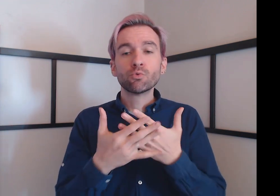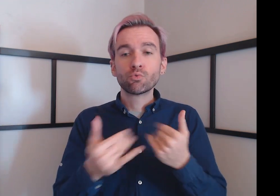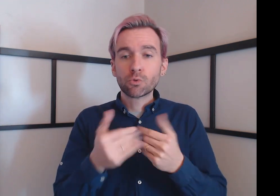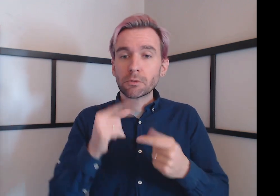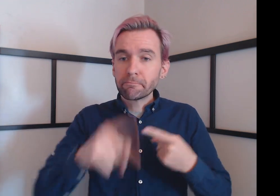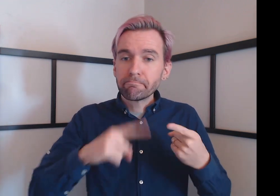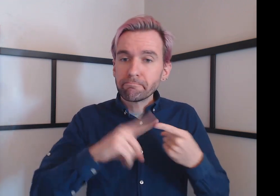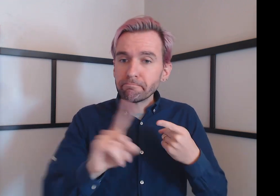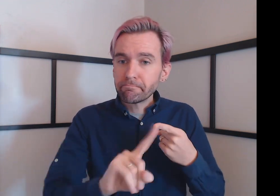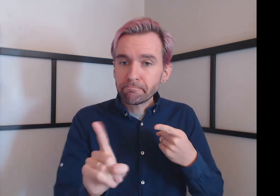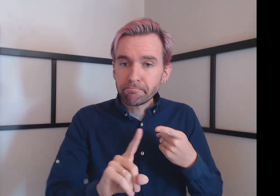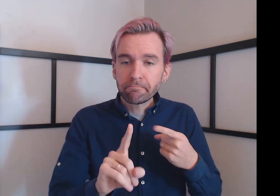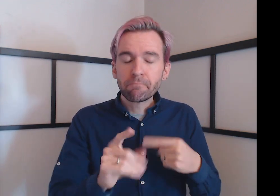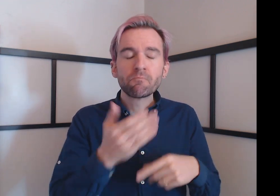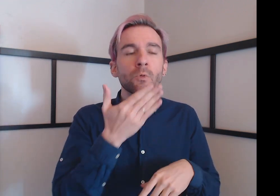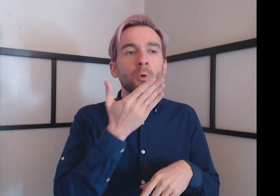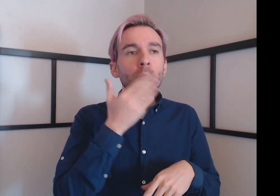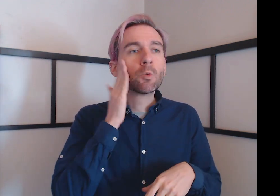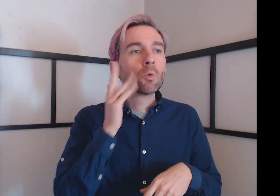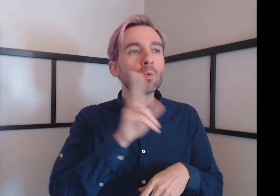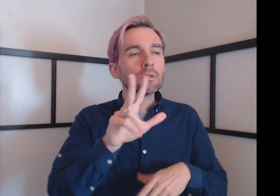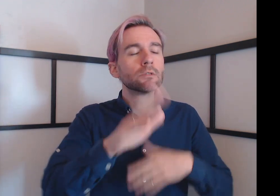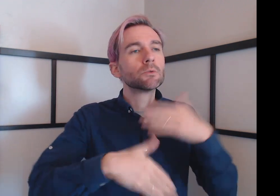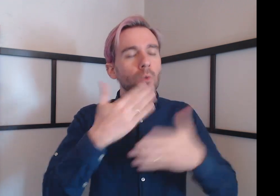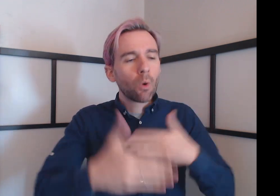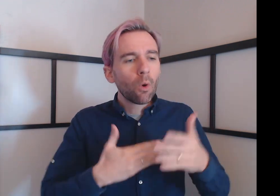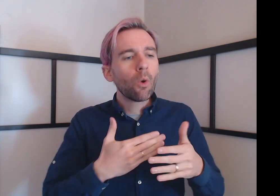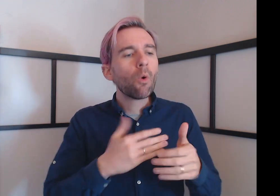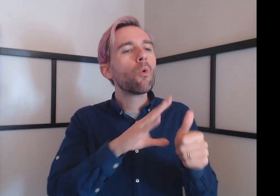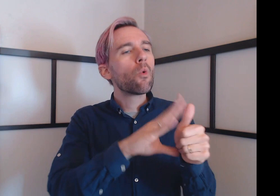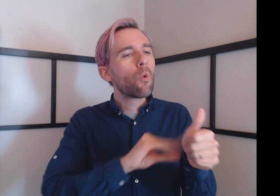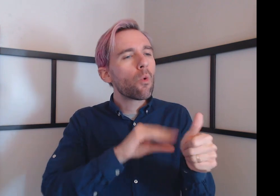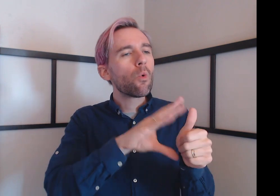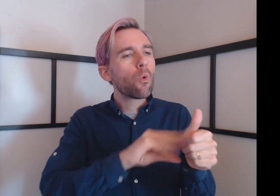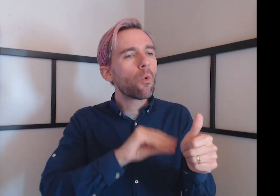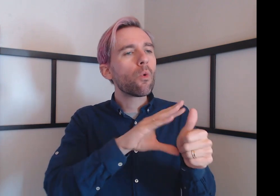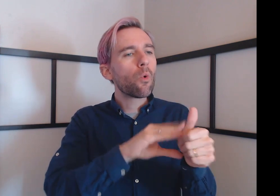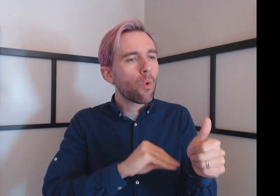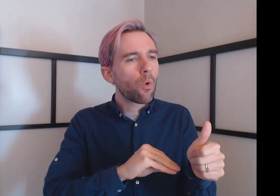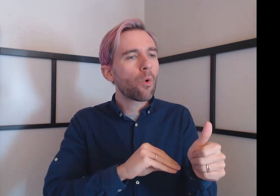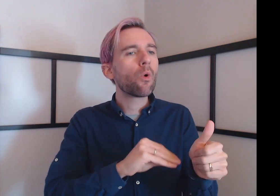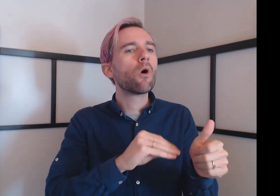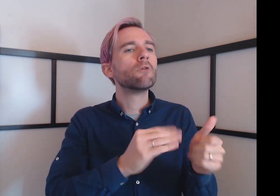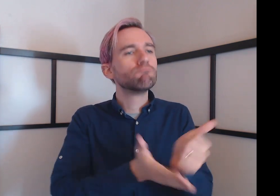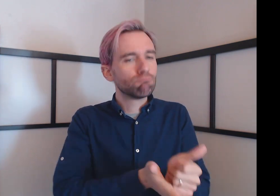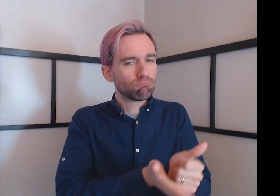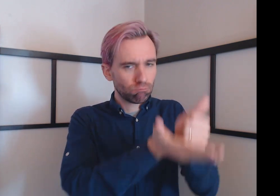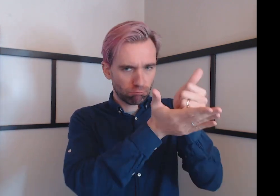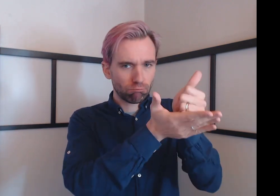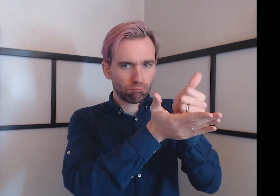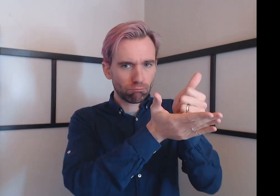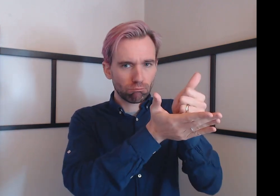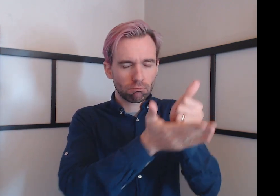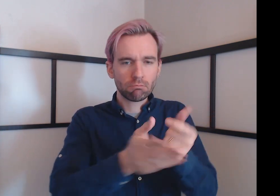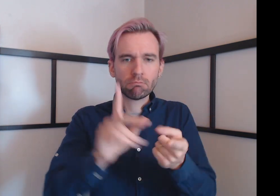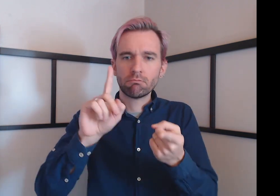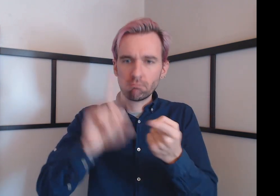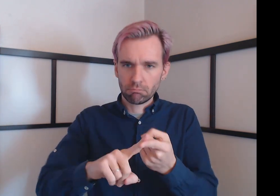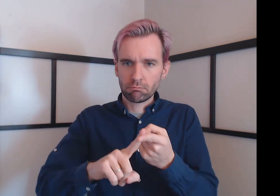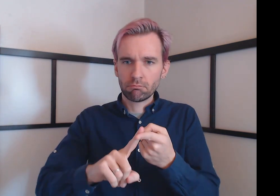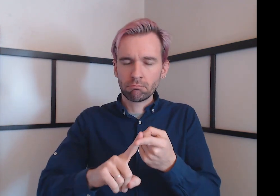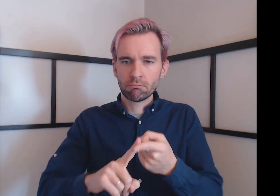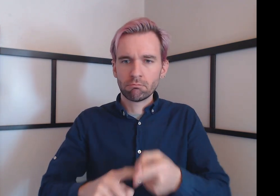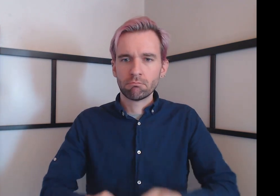Students ought to learn sign language the way Deaf people sign it, respecting their language (and culture).